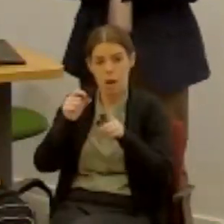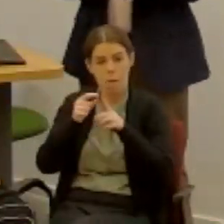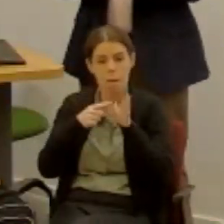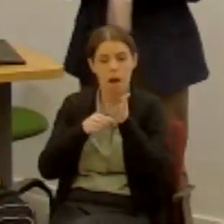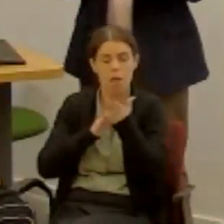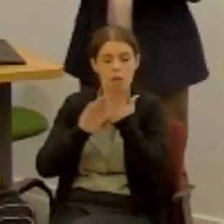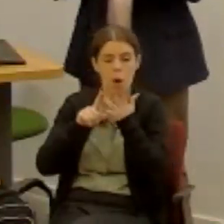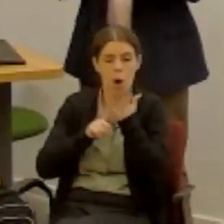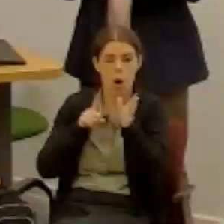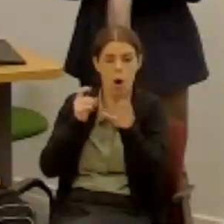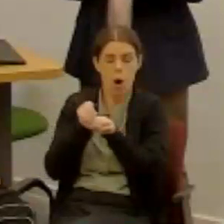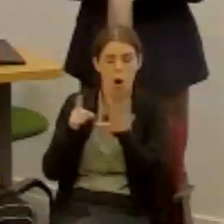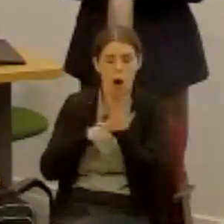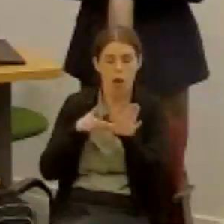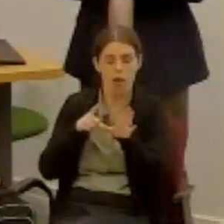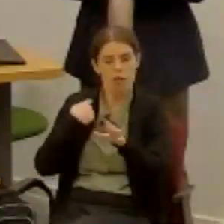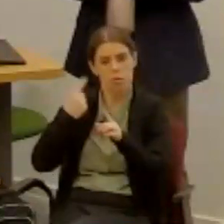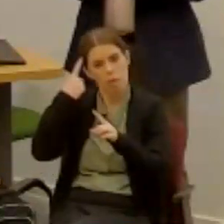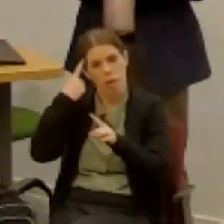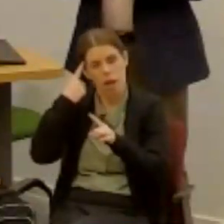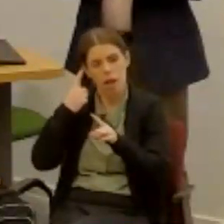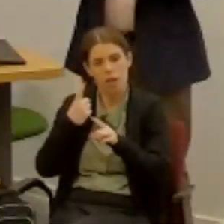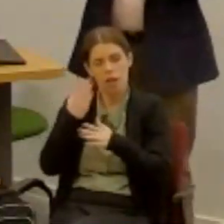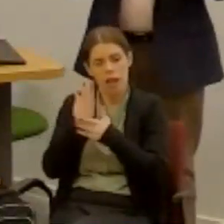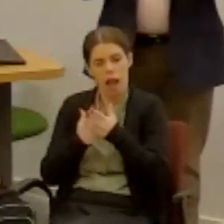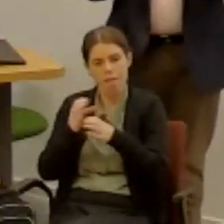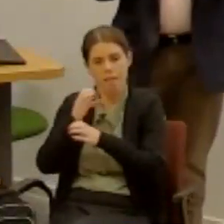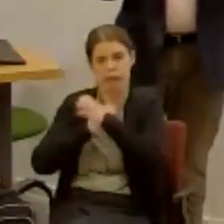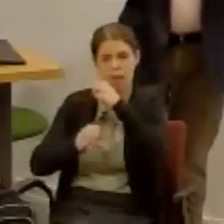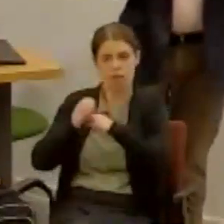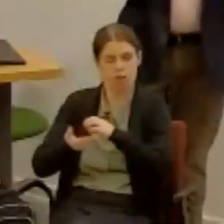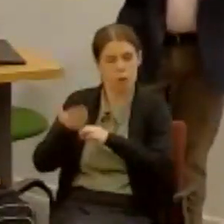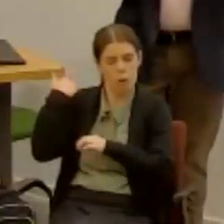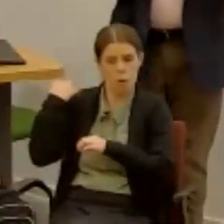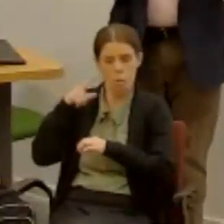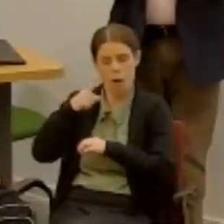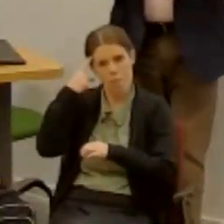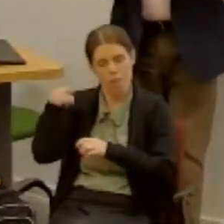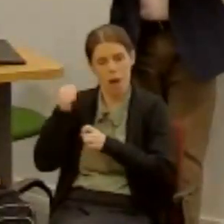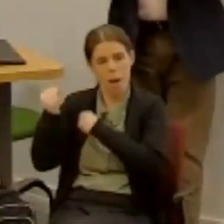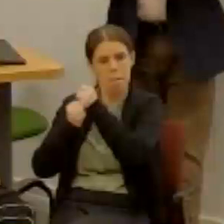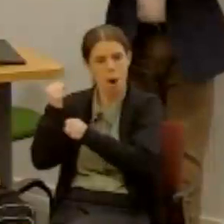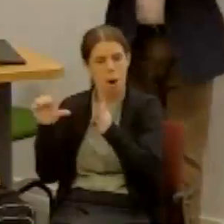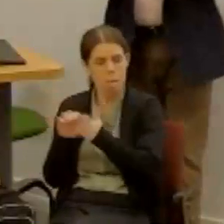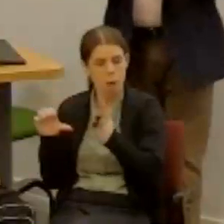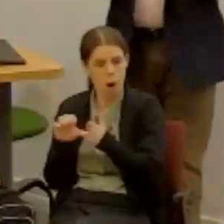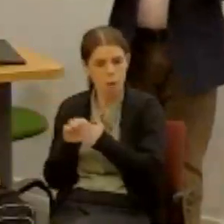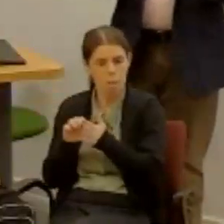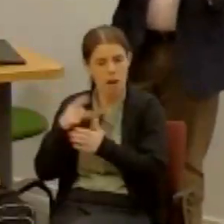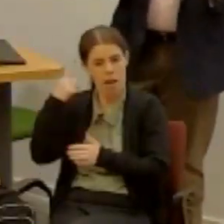it in the latter half of last century. But because we thought this is a boxings problem. We thought we'd be smart and call it dementia.